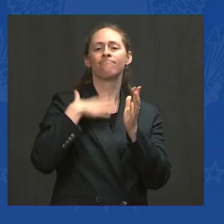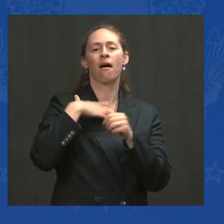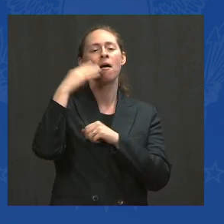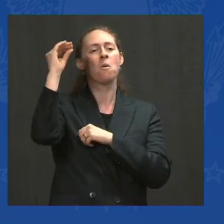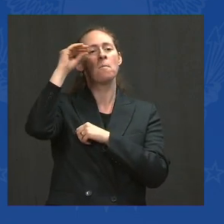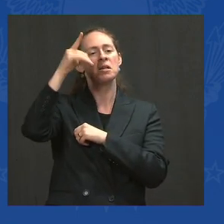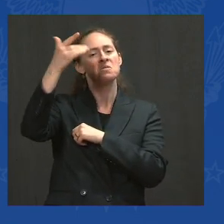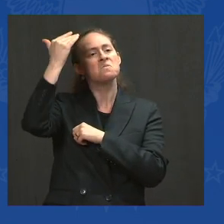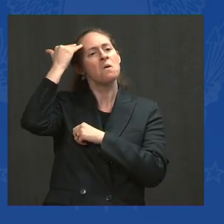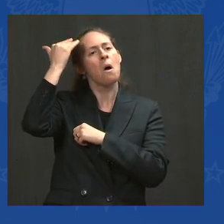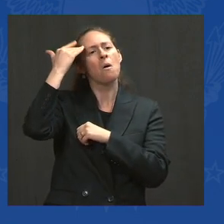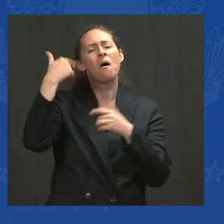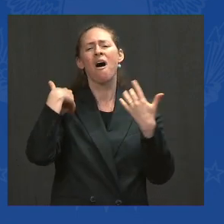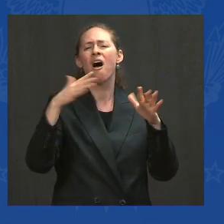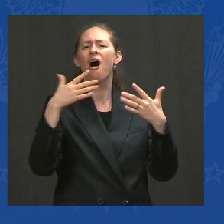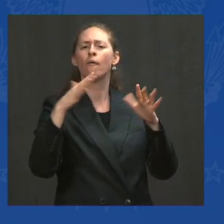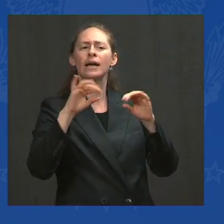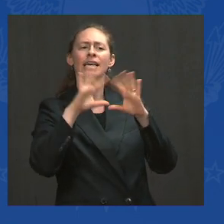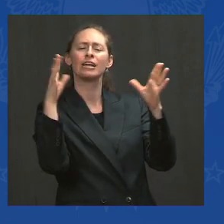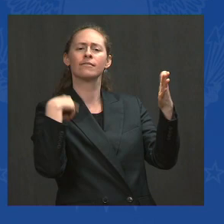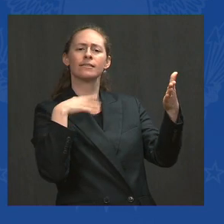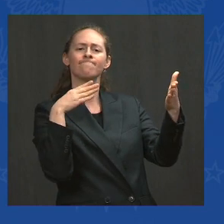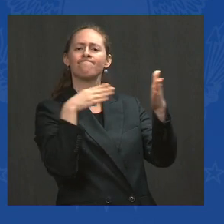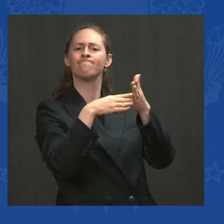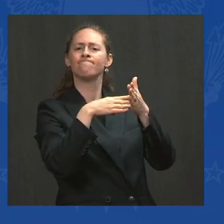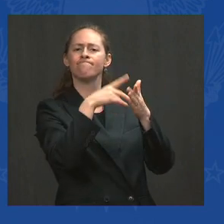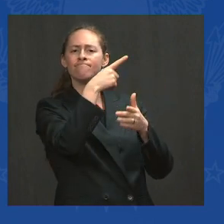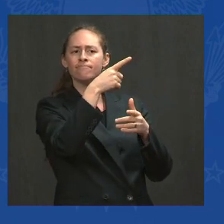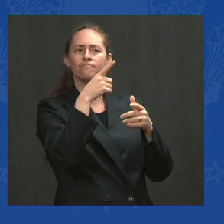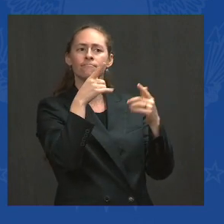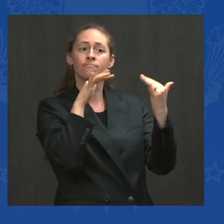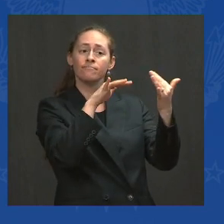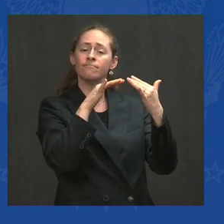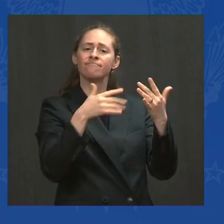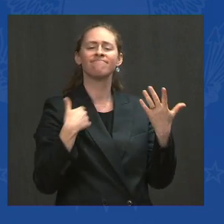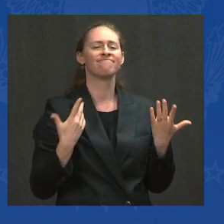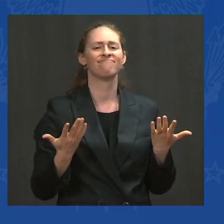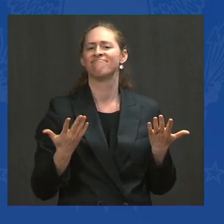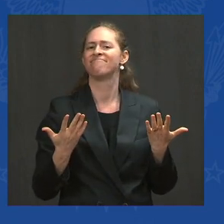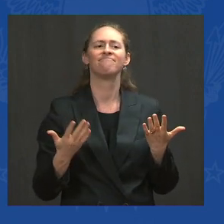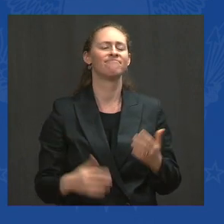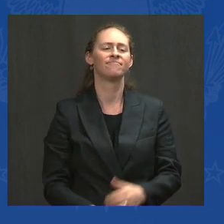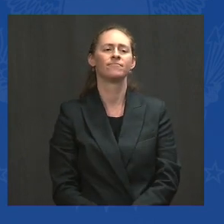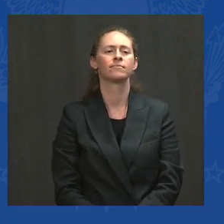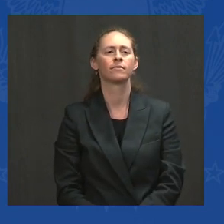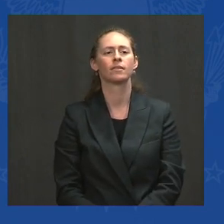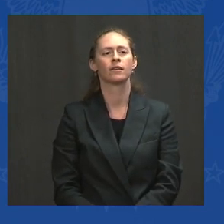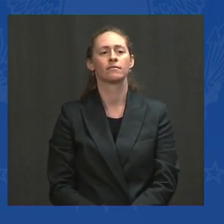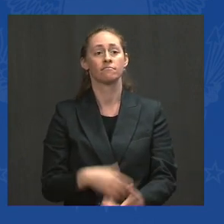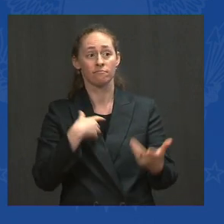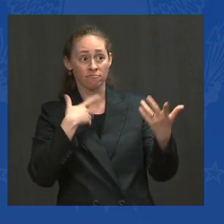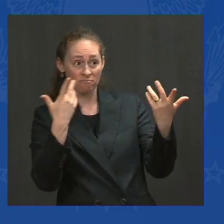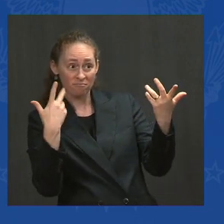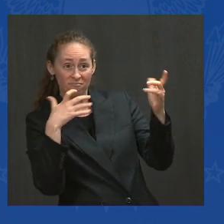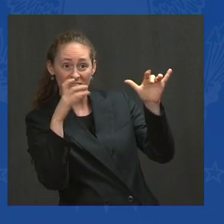I opposed permanently having American forces in Afghanistan.